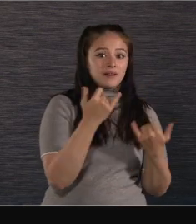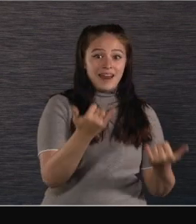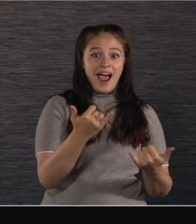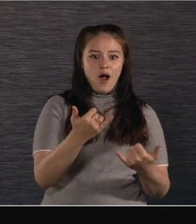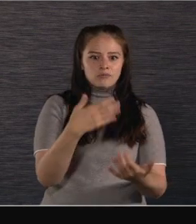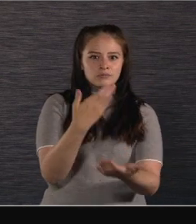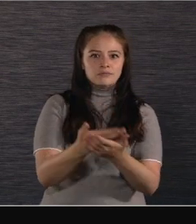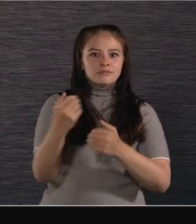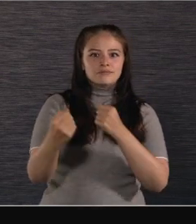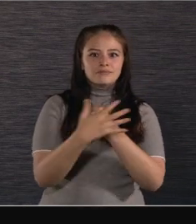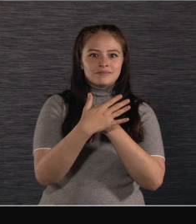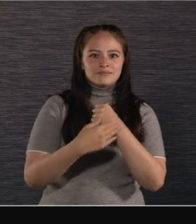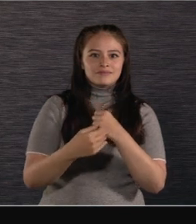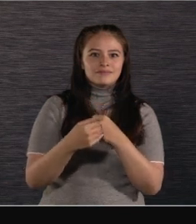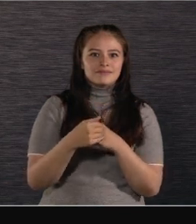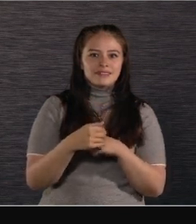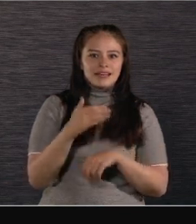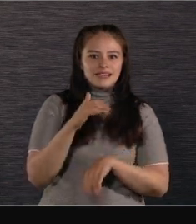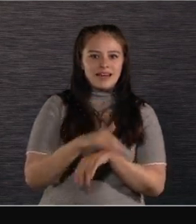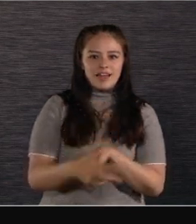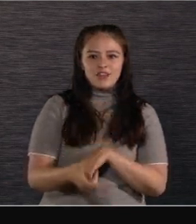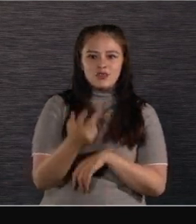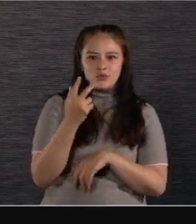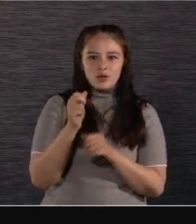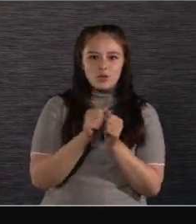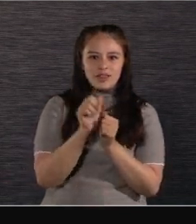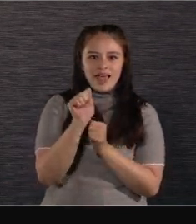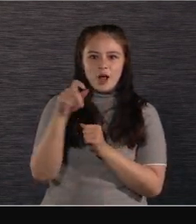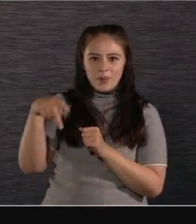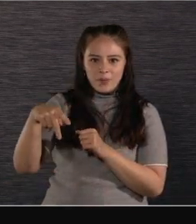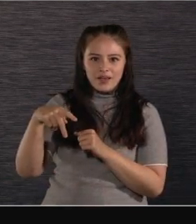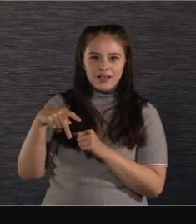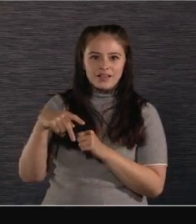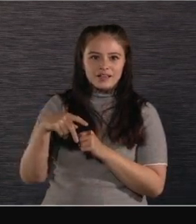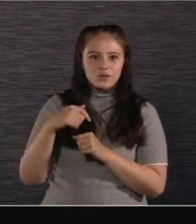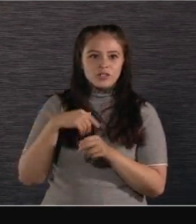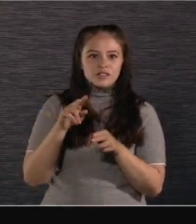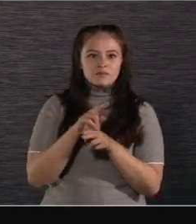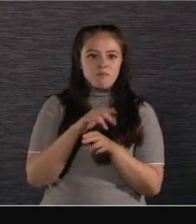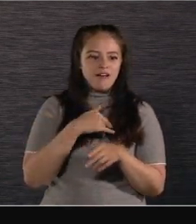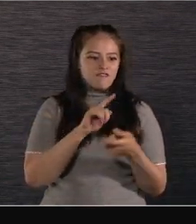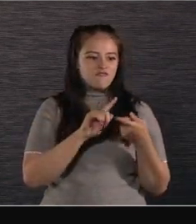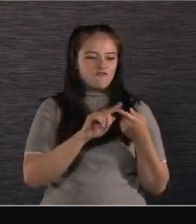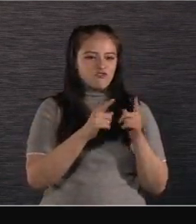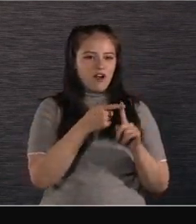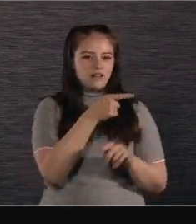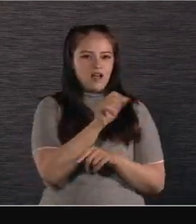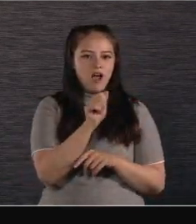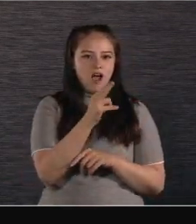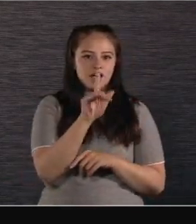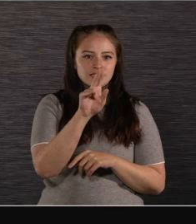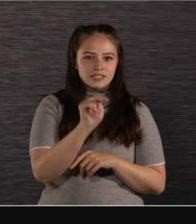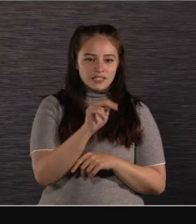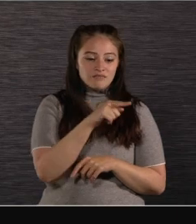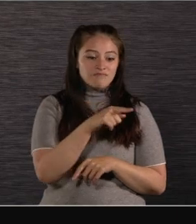round three, Light the Night with Sony Airpeak, and we're shooting with a good friend, Austin Keen. So all the gear is ready to go.